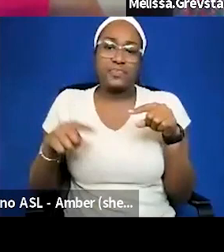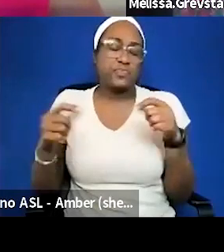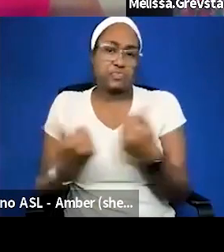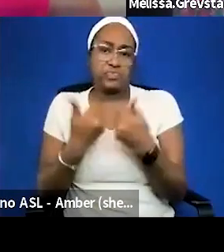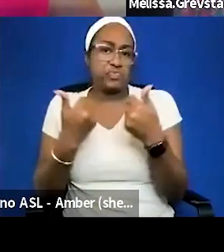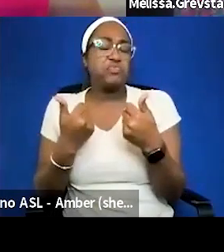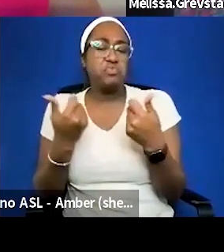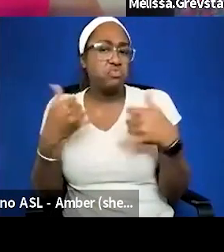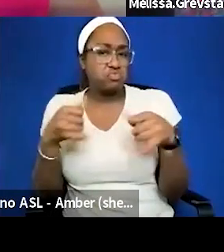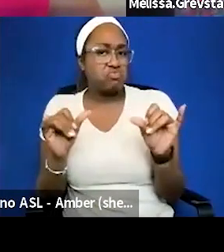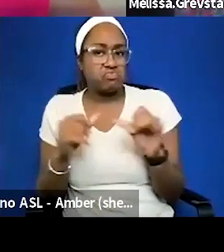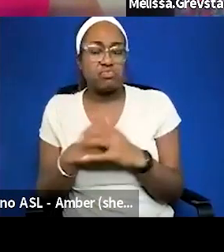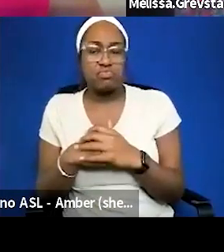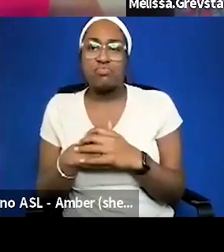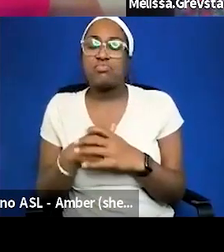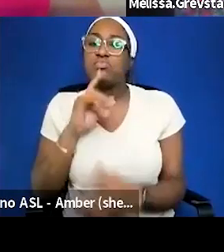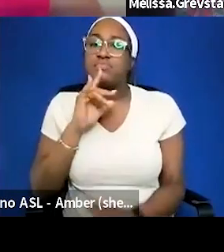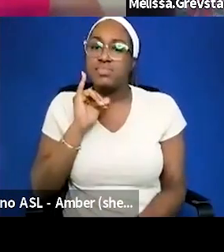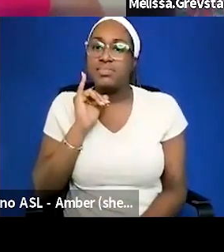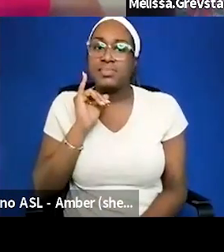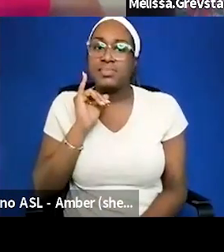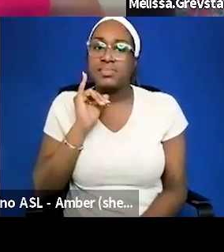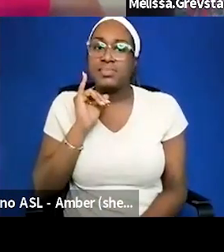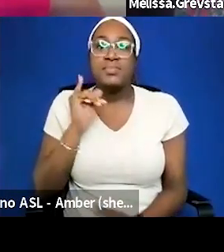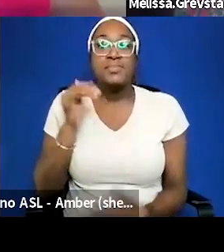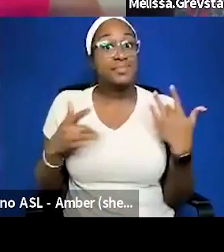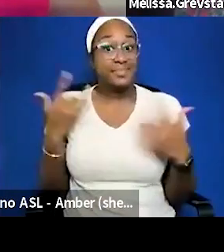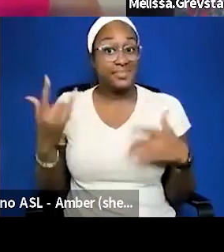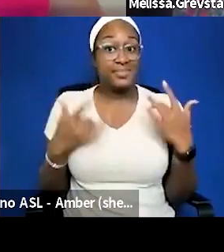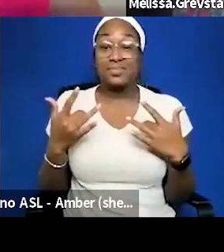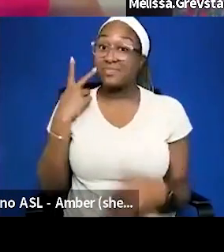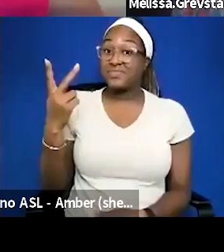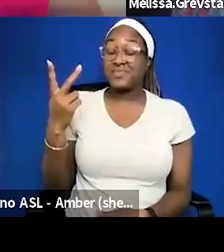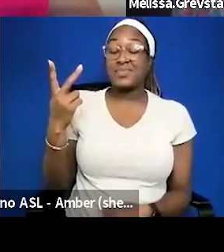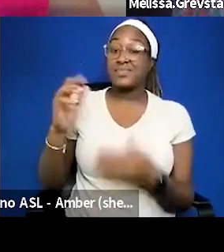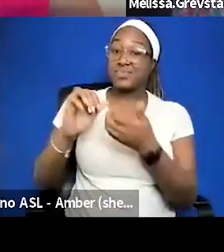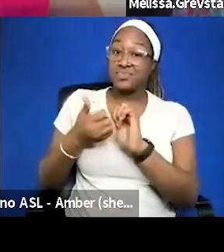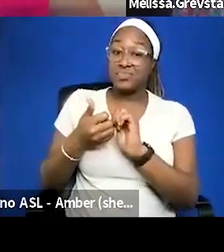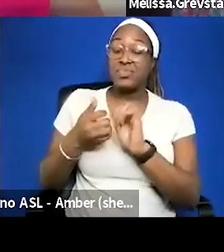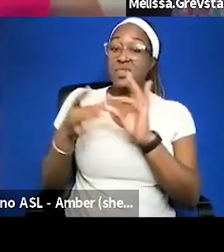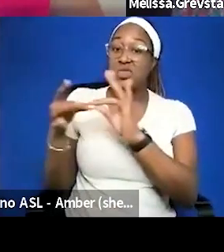And so it is really exciting to me to see where this relationship is going to continue to grow.